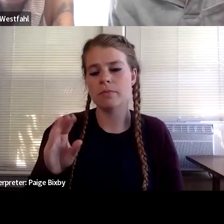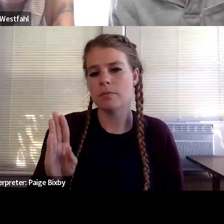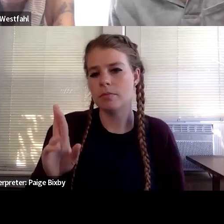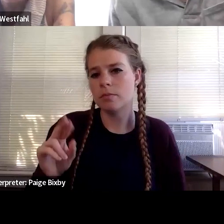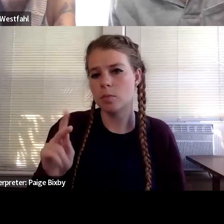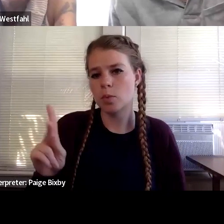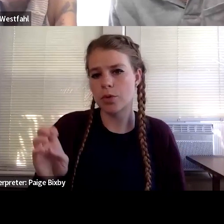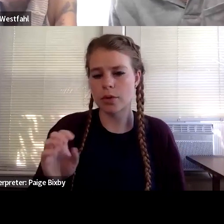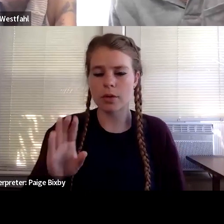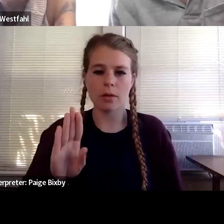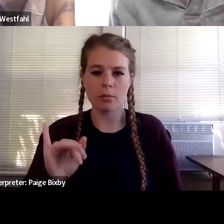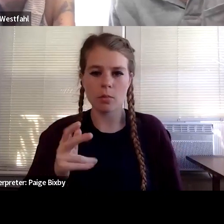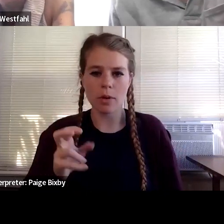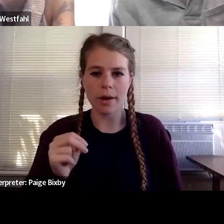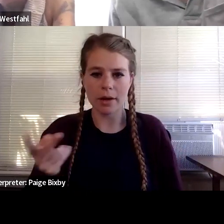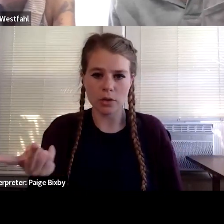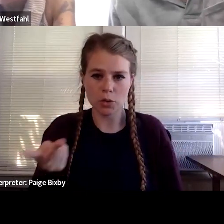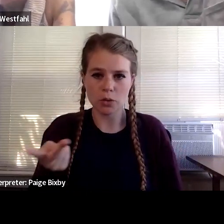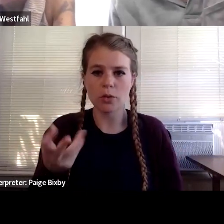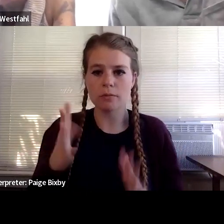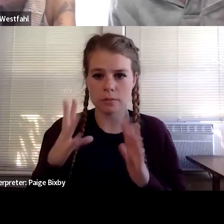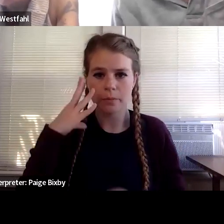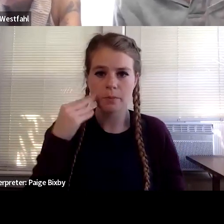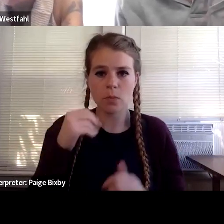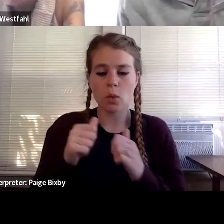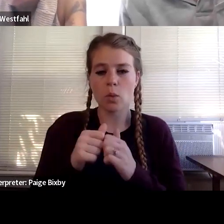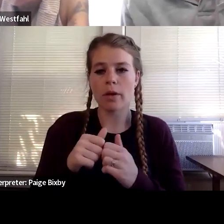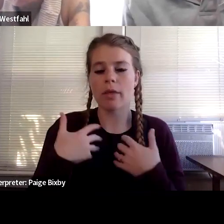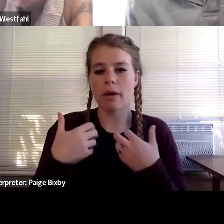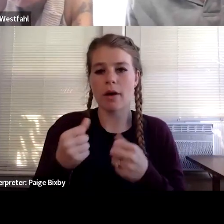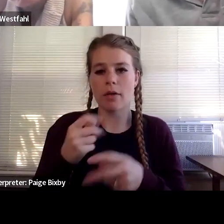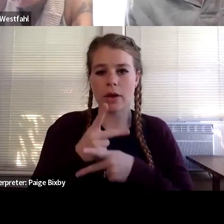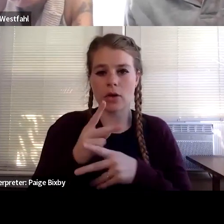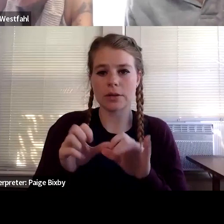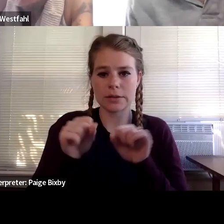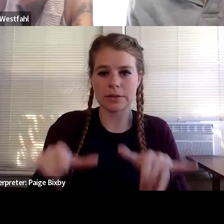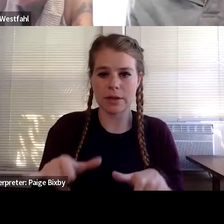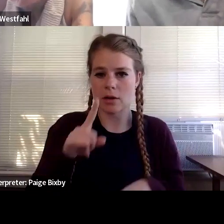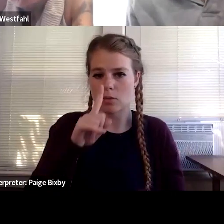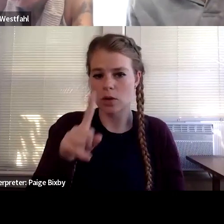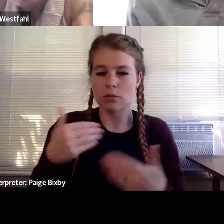you have both had experiences in the healthcare system that have been really challenging. And so I'm wondering,